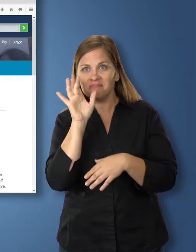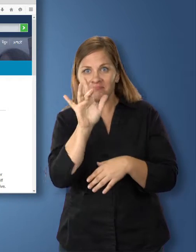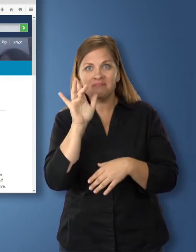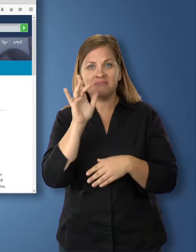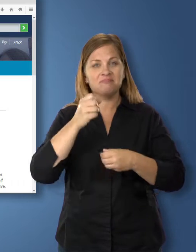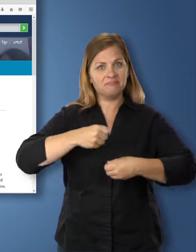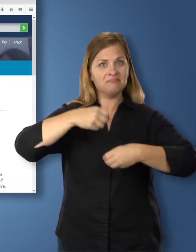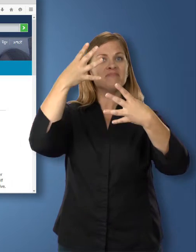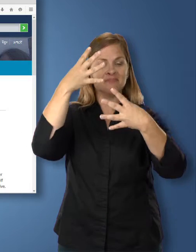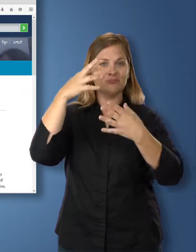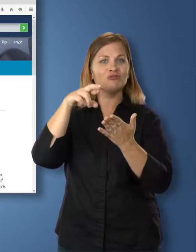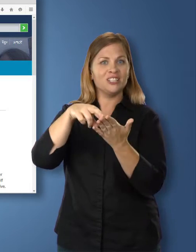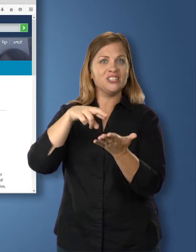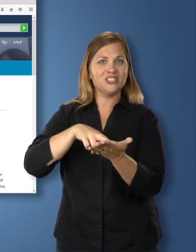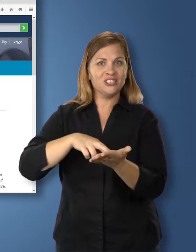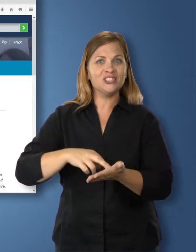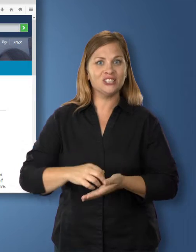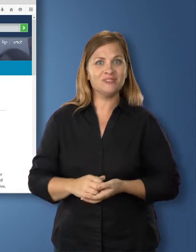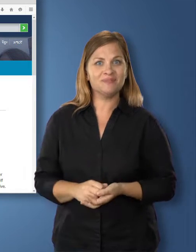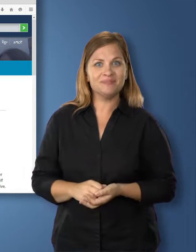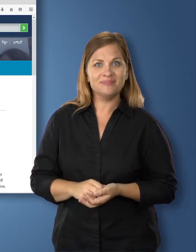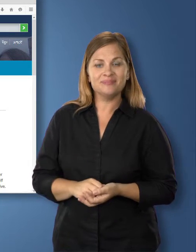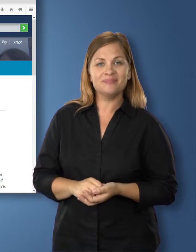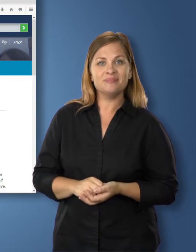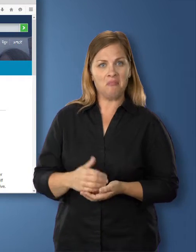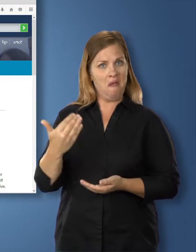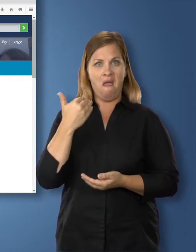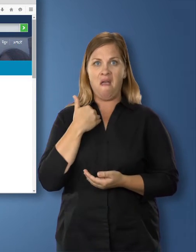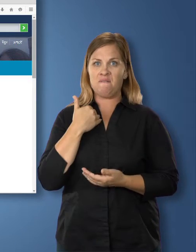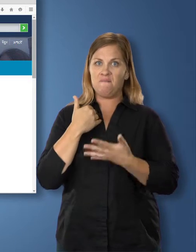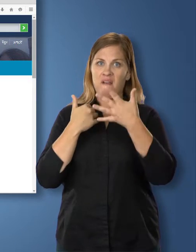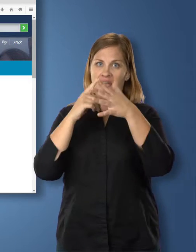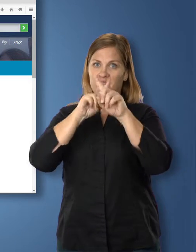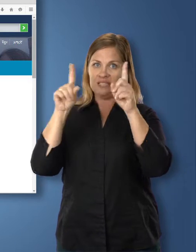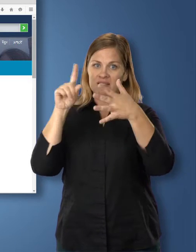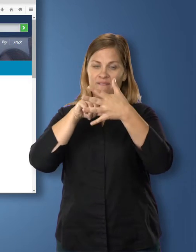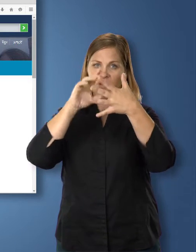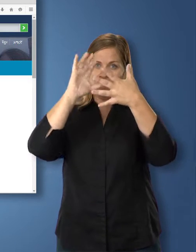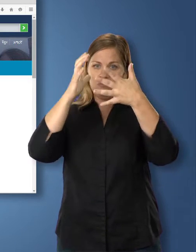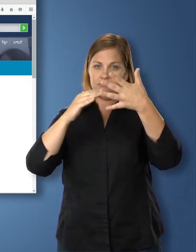It should be easy to find. The online form has five steps.